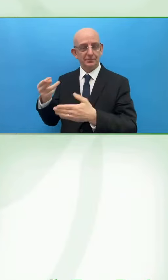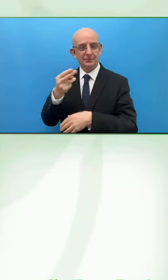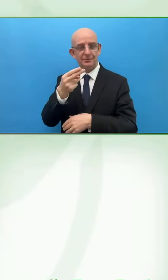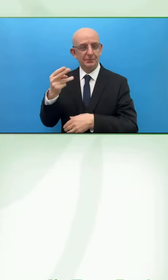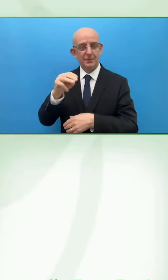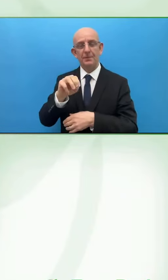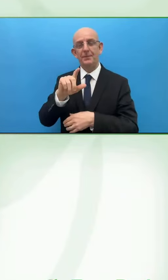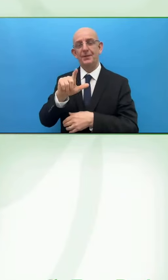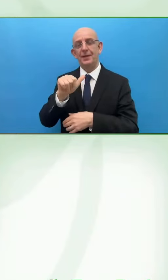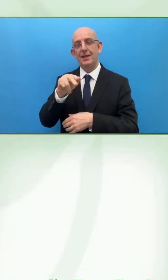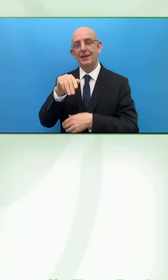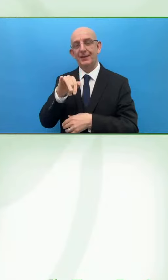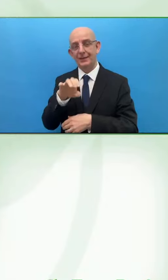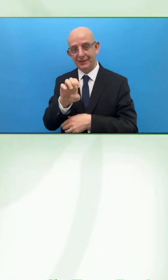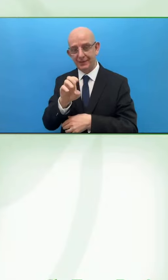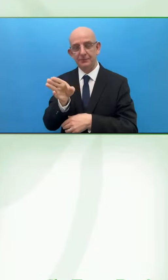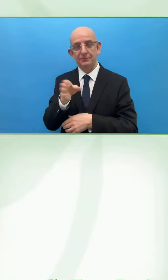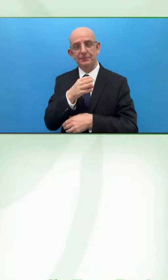Thank you so much. Fantastic.